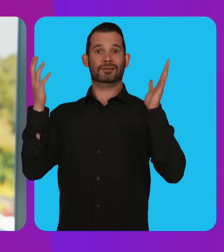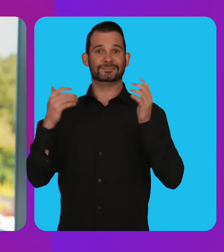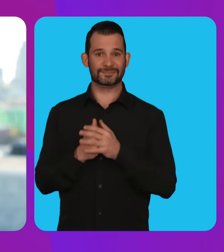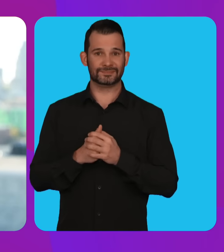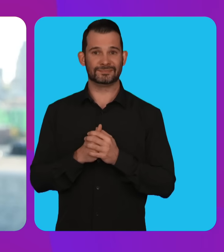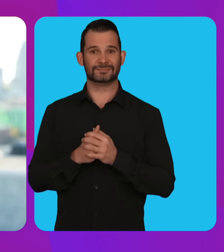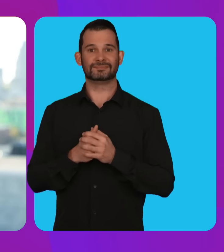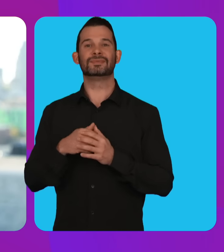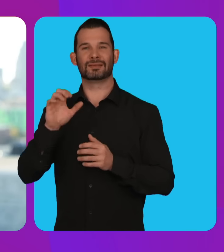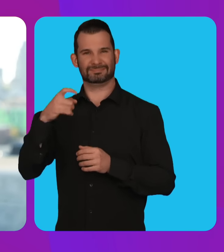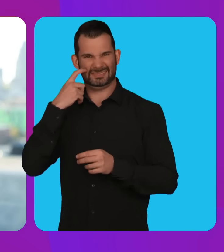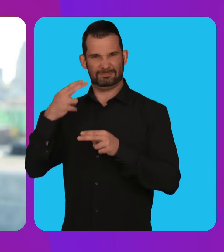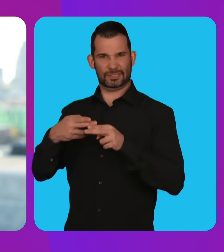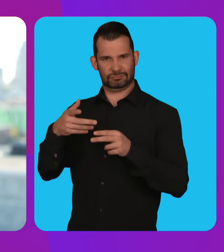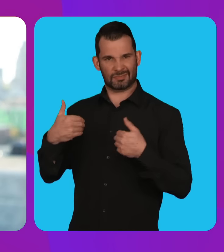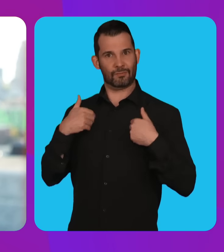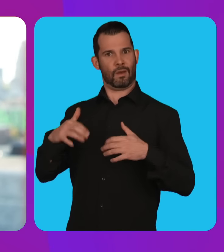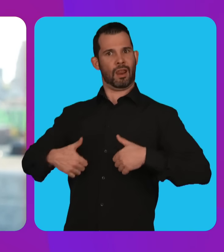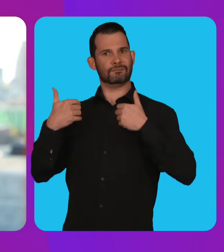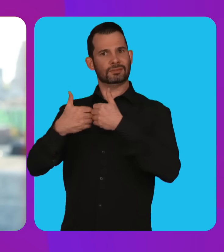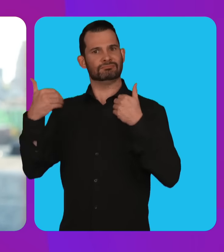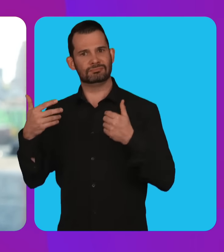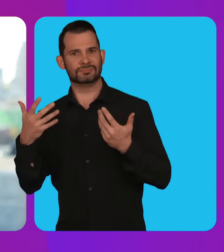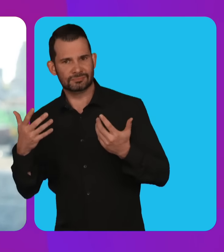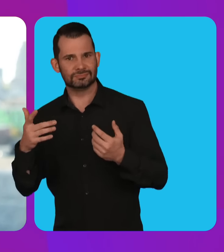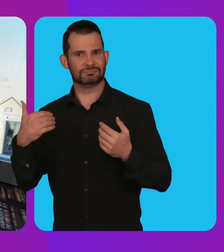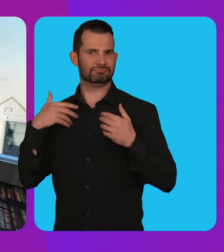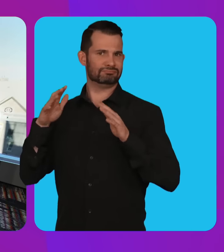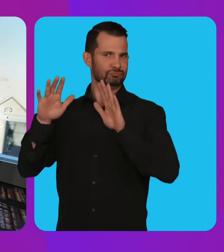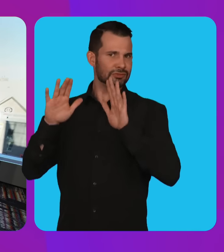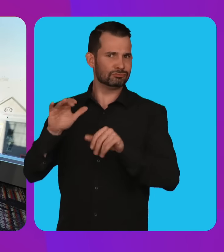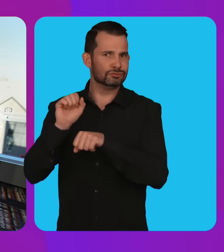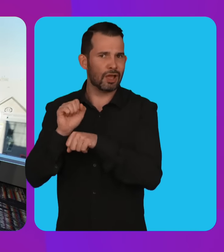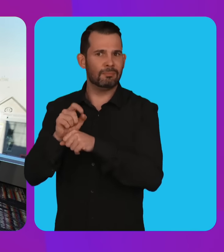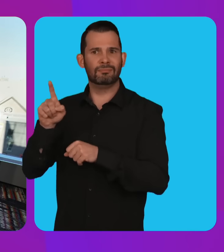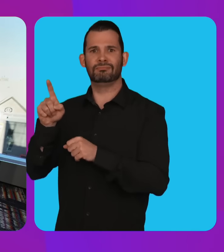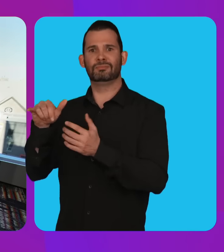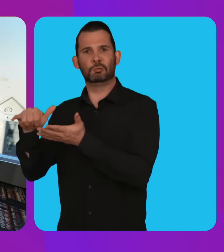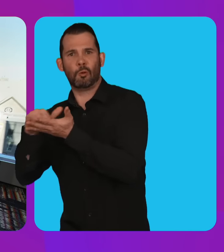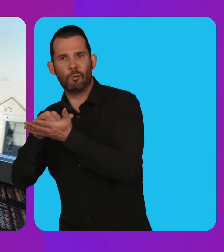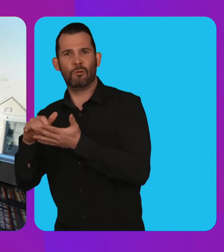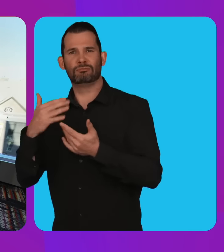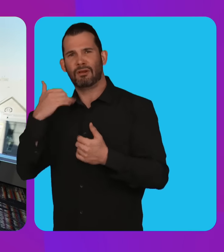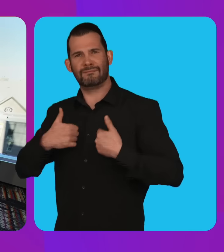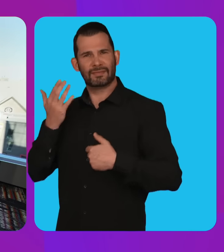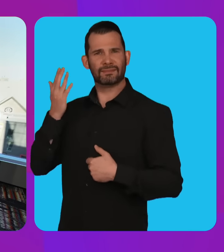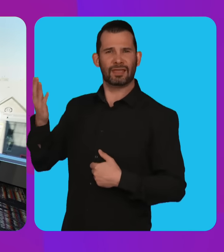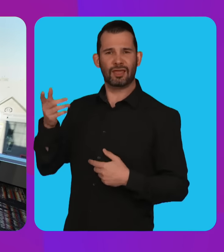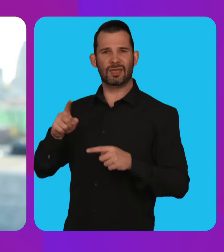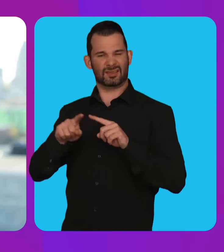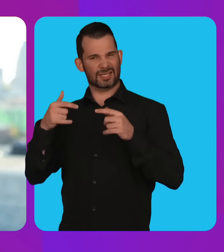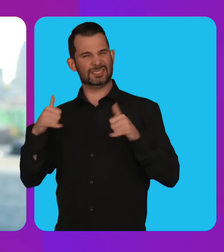And you just mentioned that you had your life. You know, you had a great job in New York, great life there.